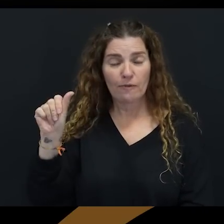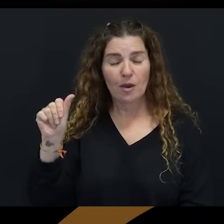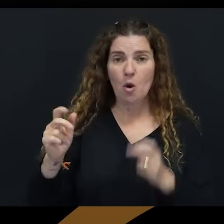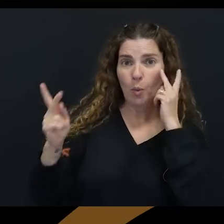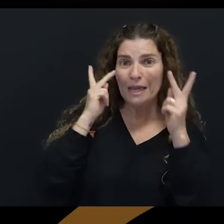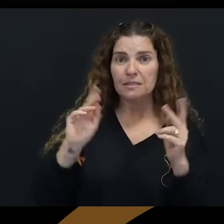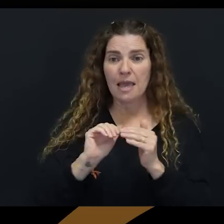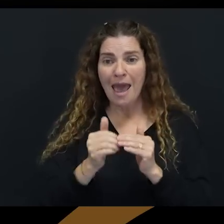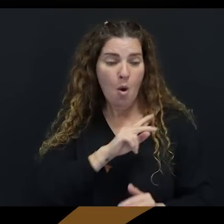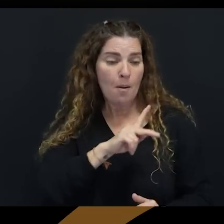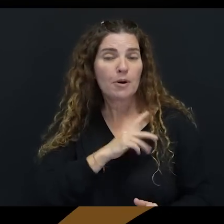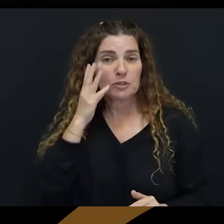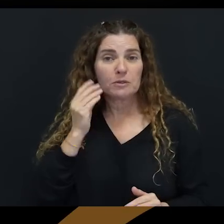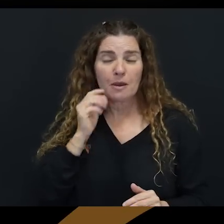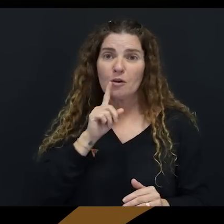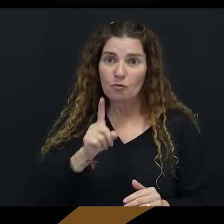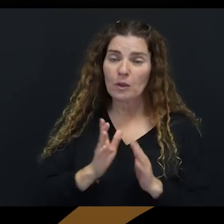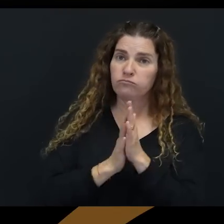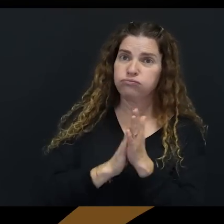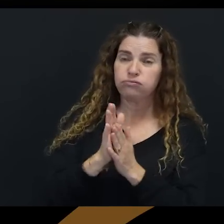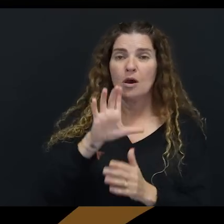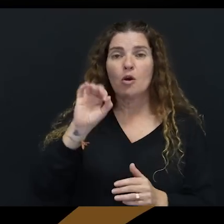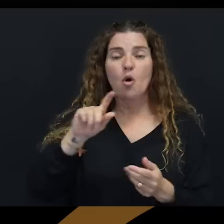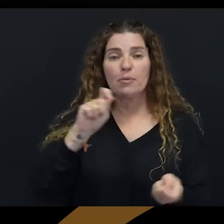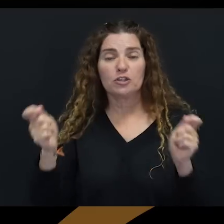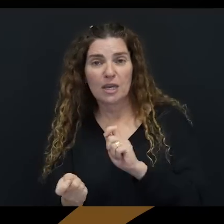we've seen how personal experience can drive corporate change.